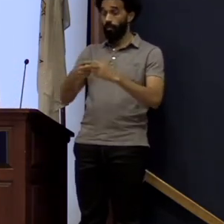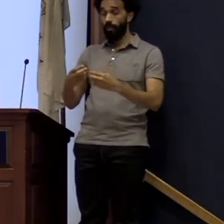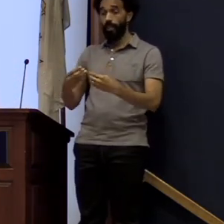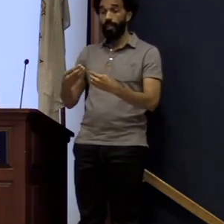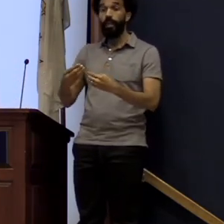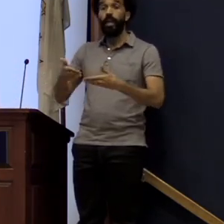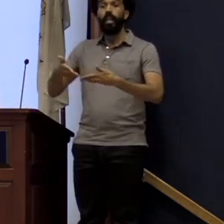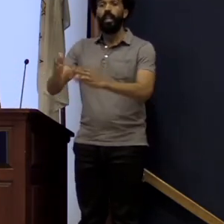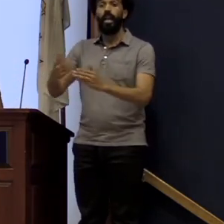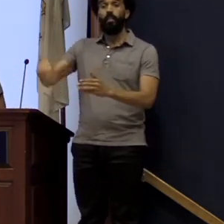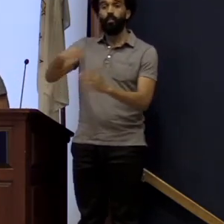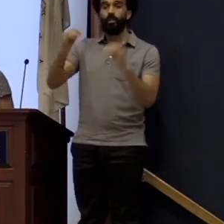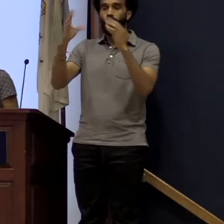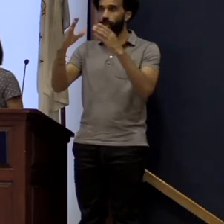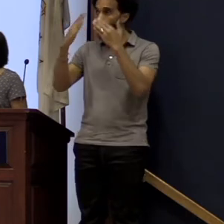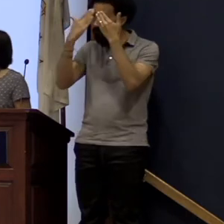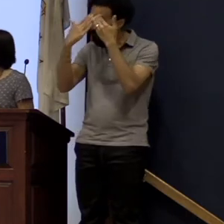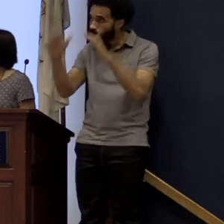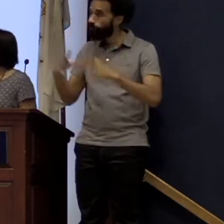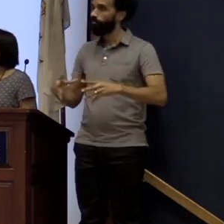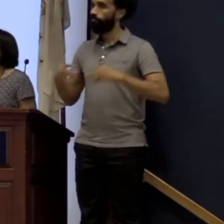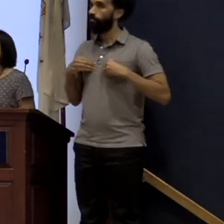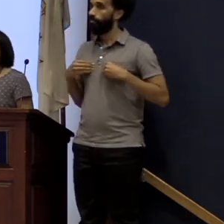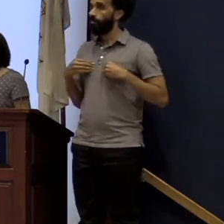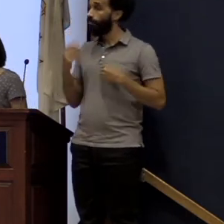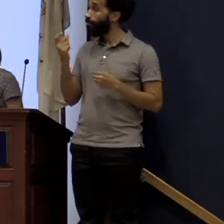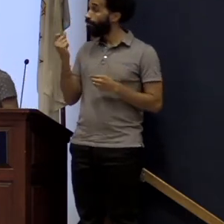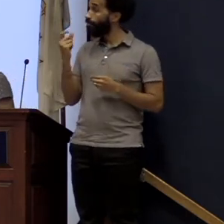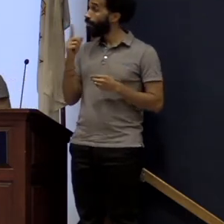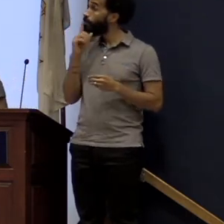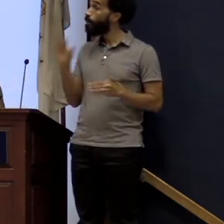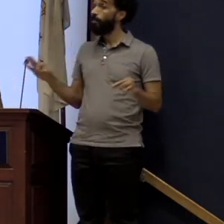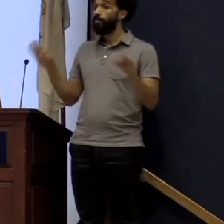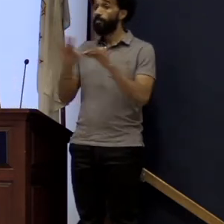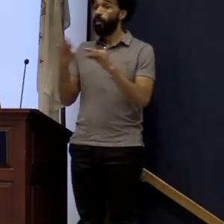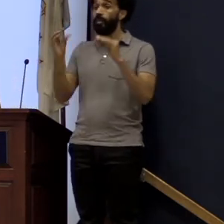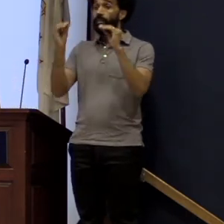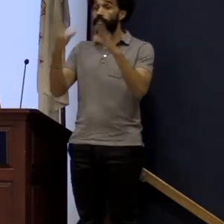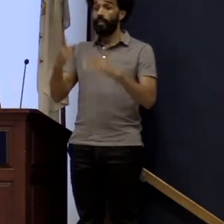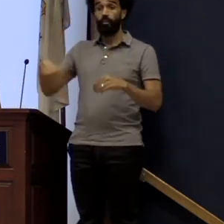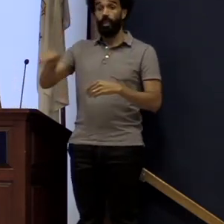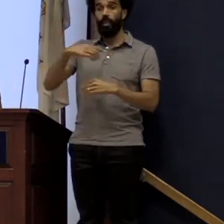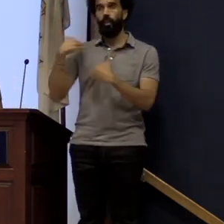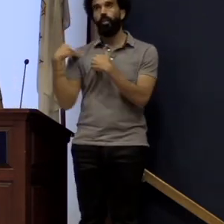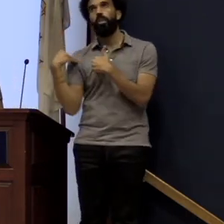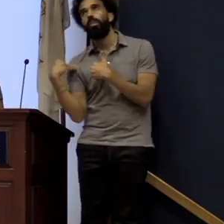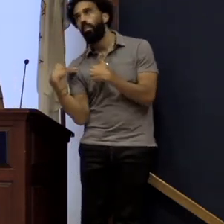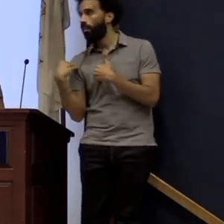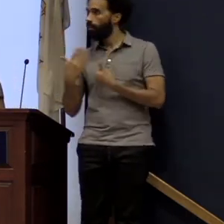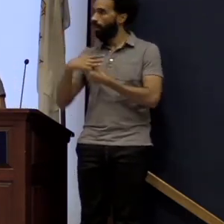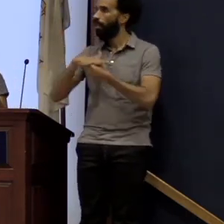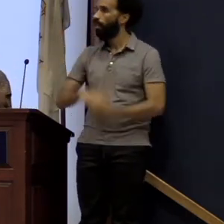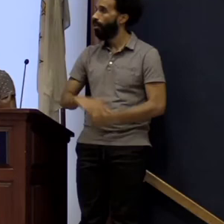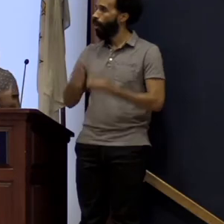Understand that teachers are under a lot of stress and we cannot expect them to take up things that are risky if the risk are